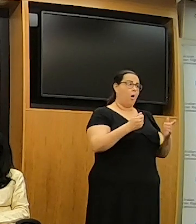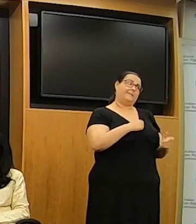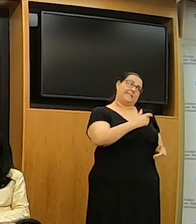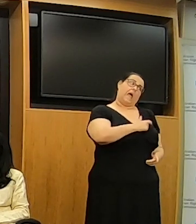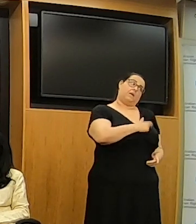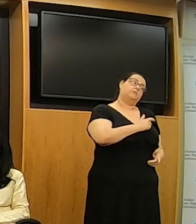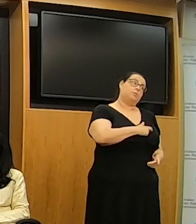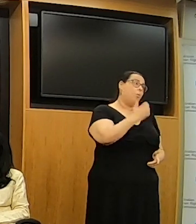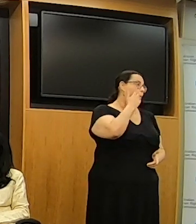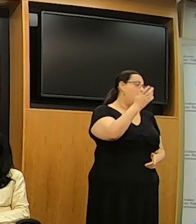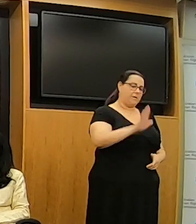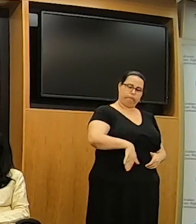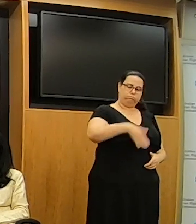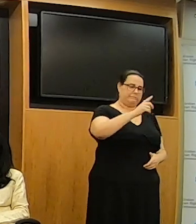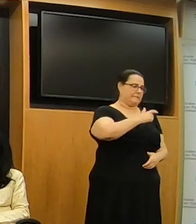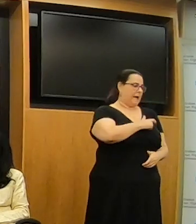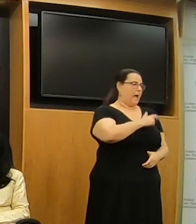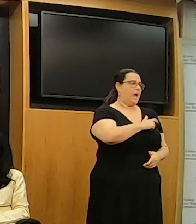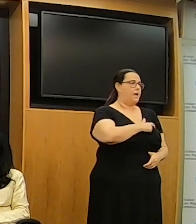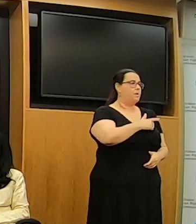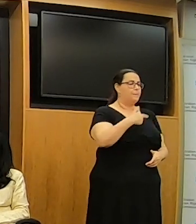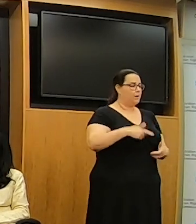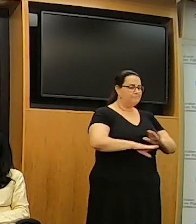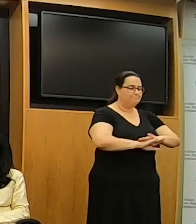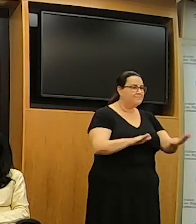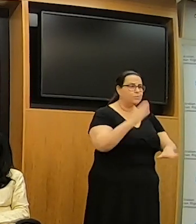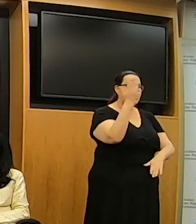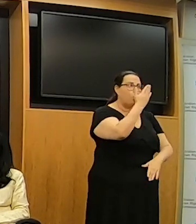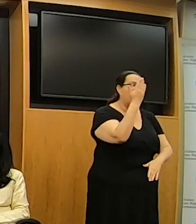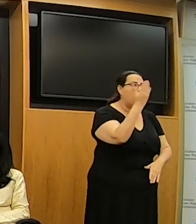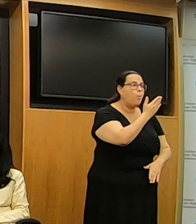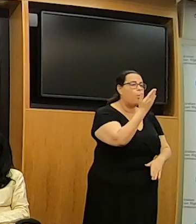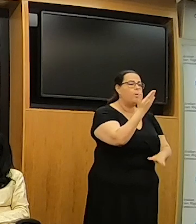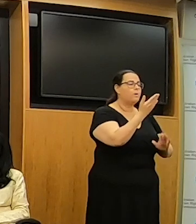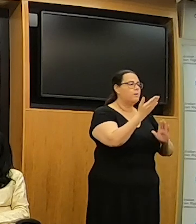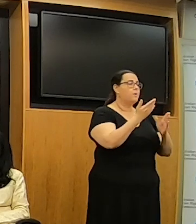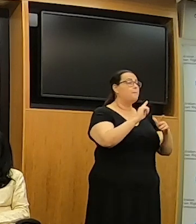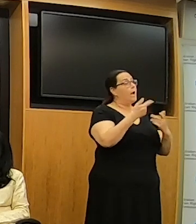Like, there was no school met me, no homework, no stress,